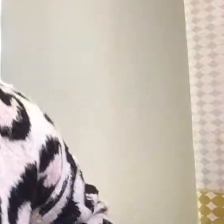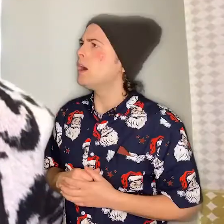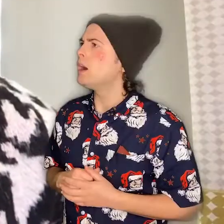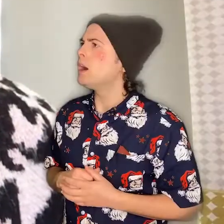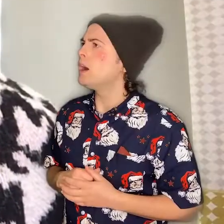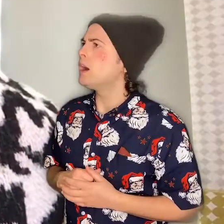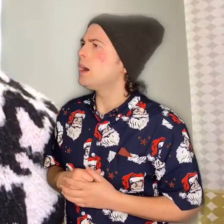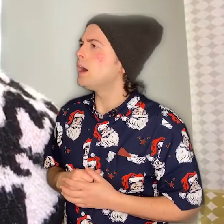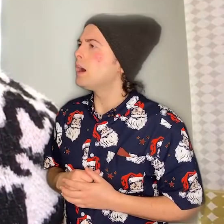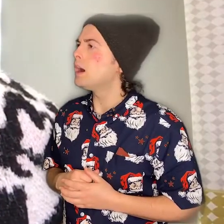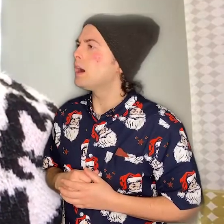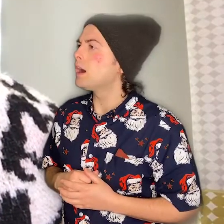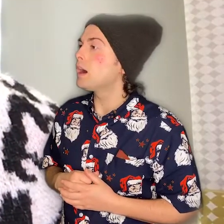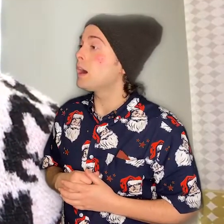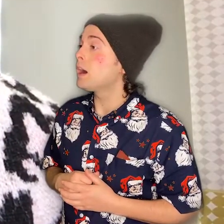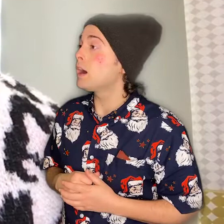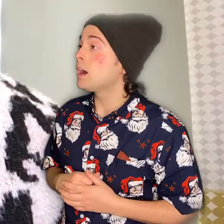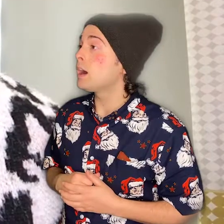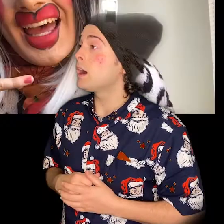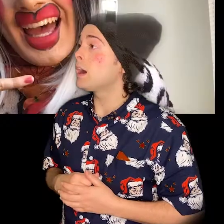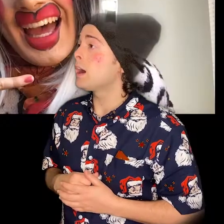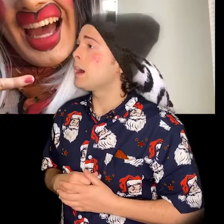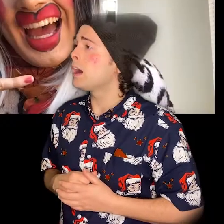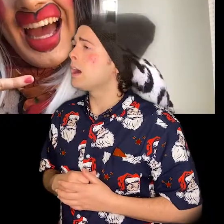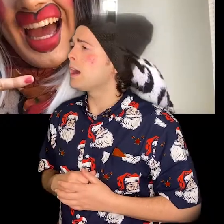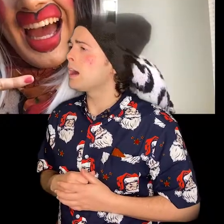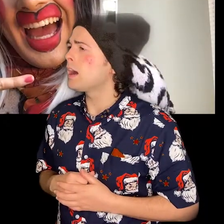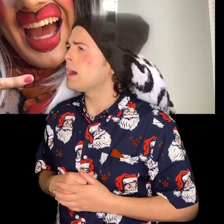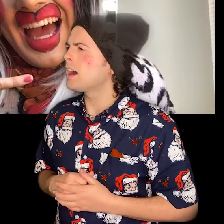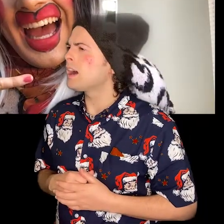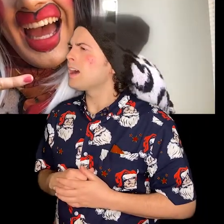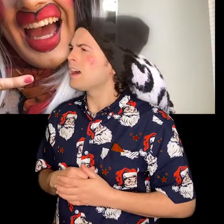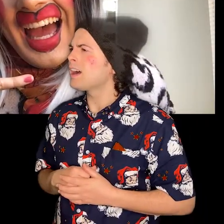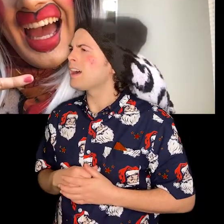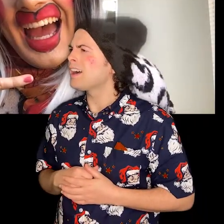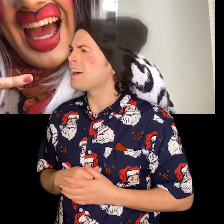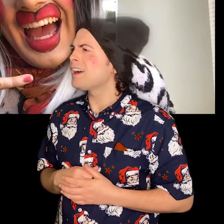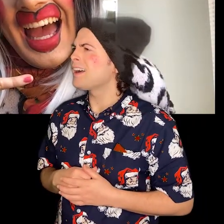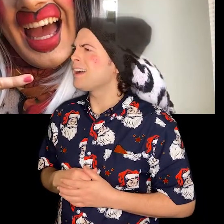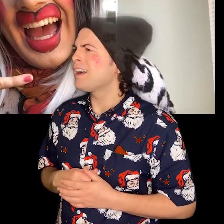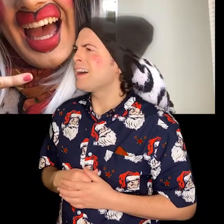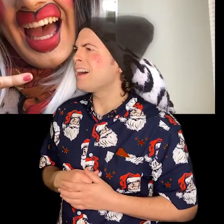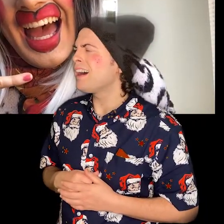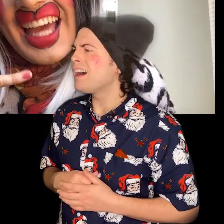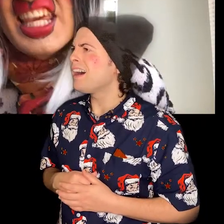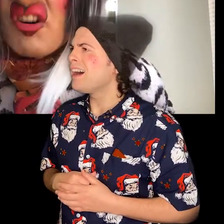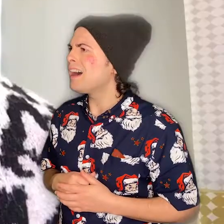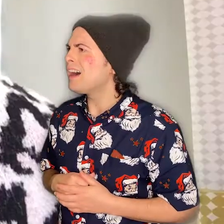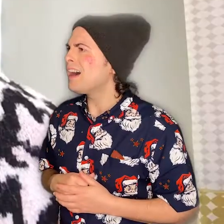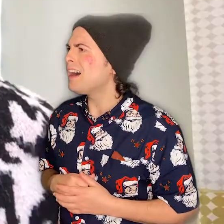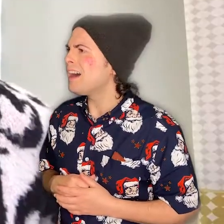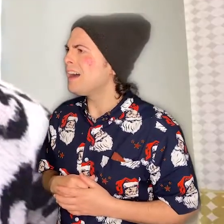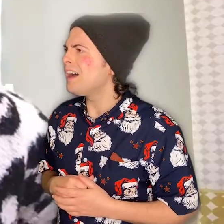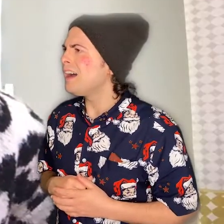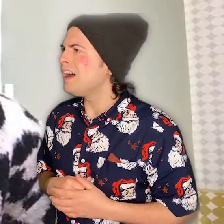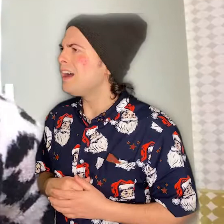Senga – Whasssssuuuupppp Cyndi – Contemporary patter that’s whats up Senga – Your right hen, I need to let go of the 90’s don’t I